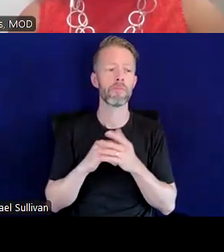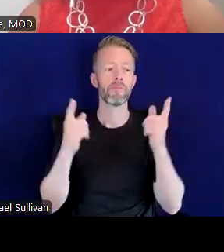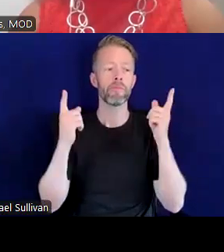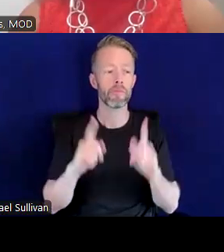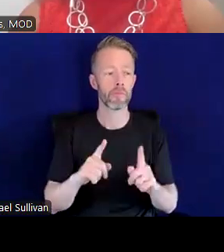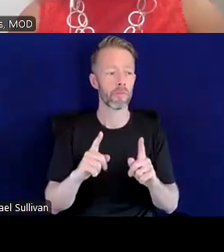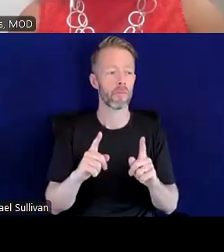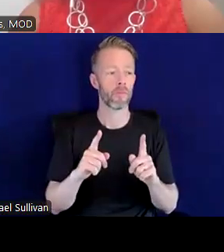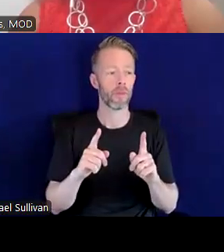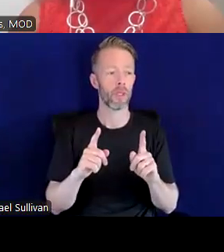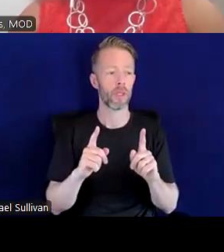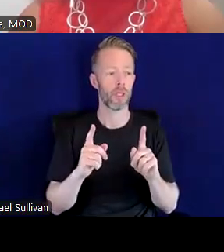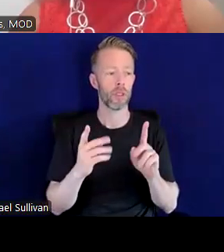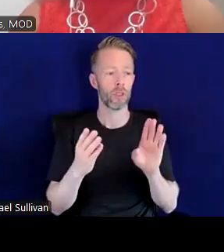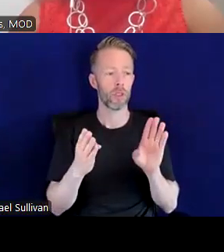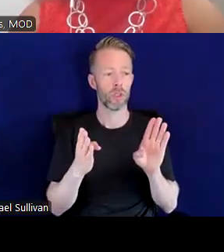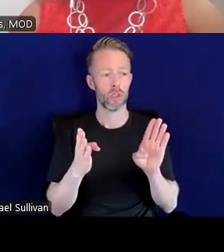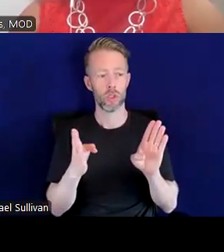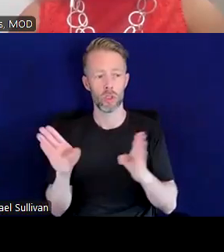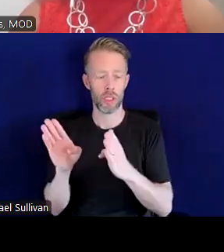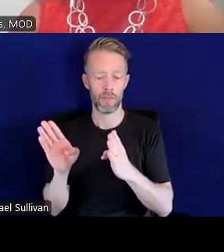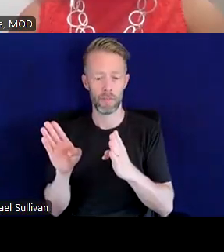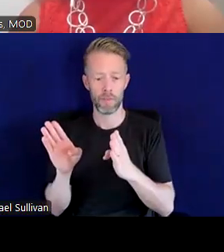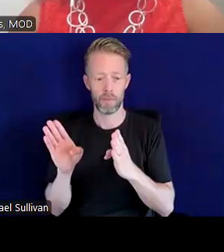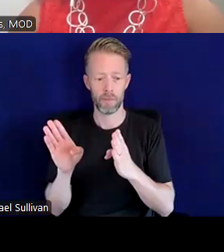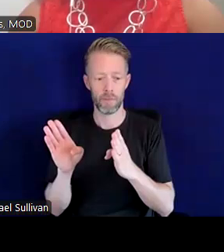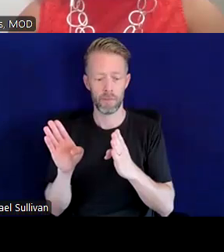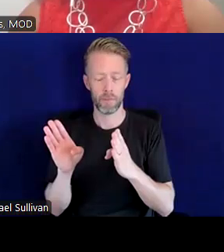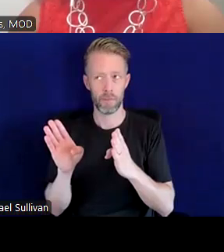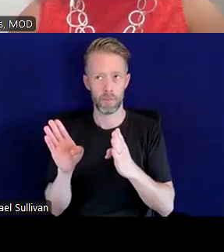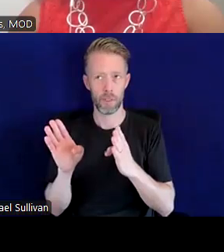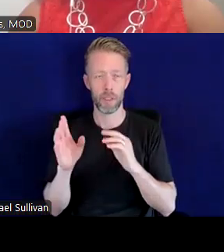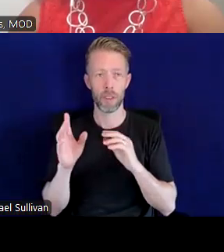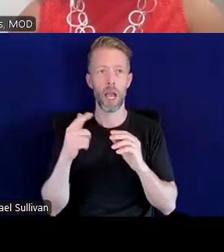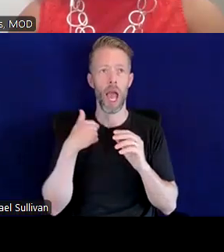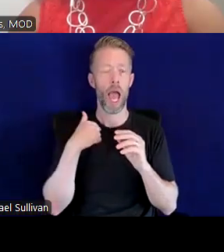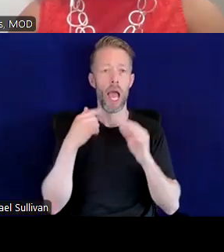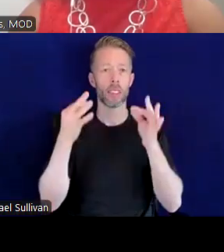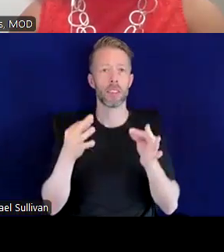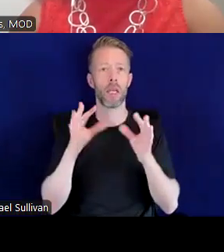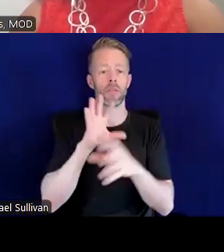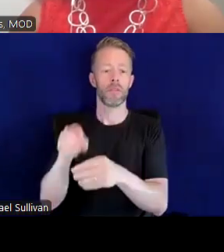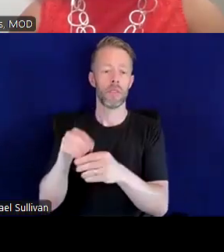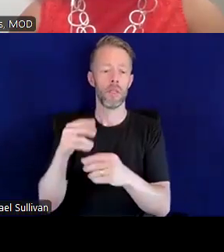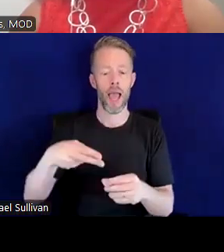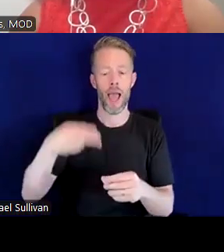terms of opportunities and I ended up getting into